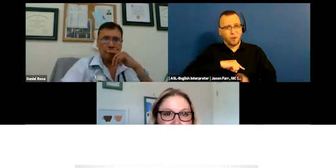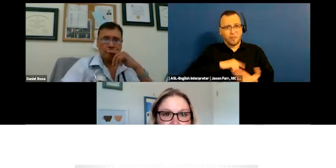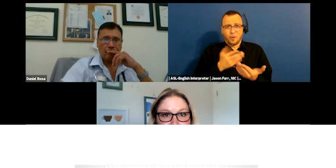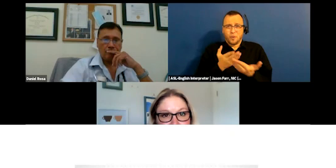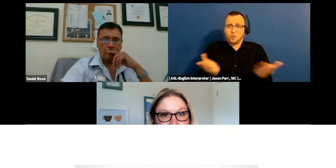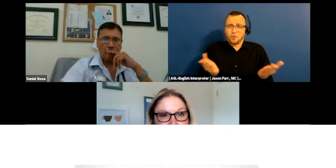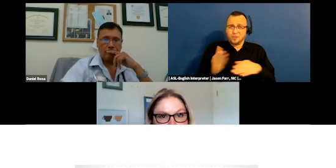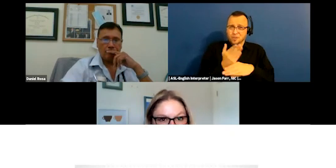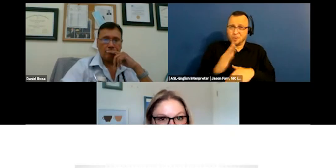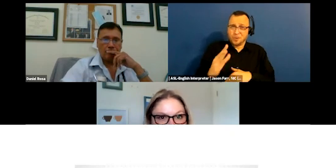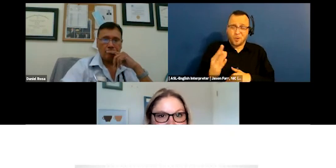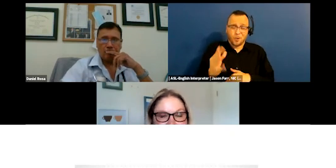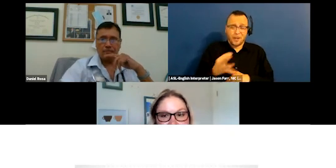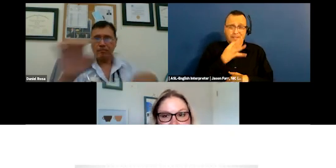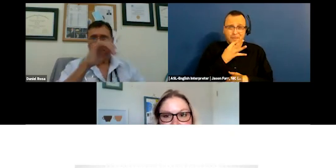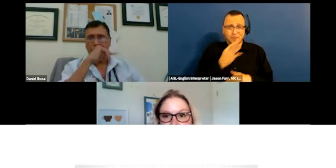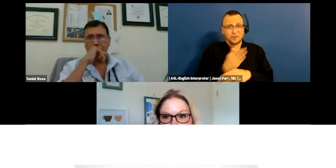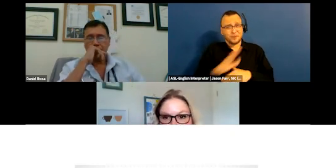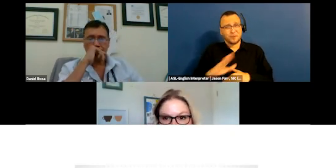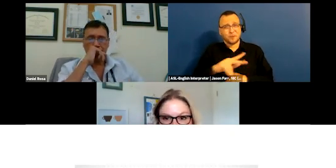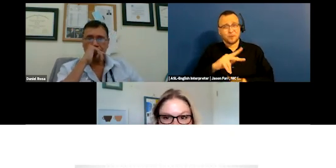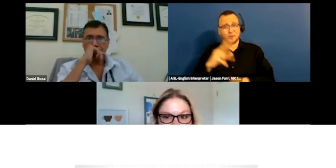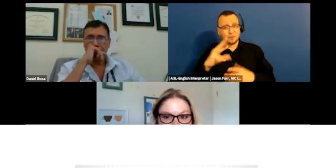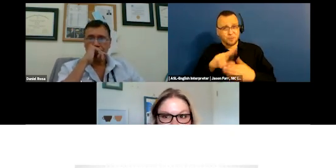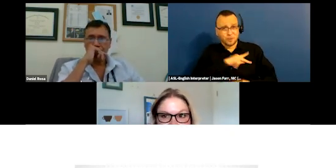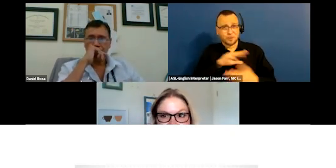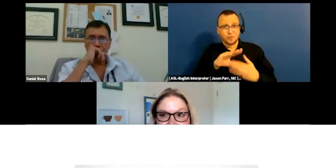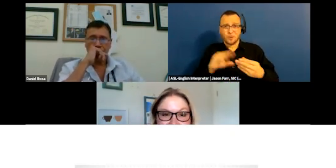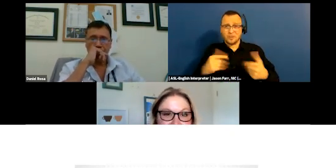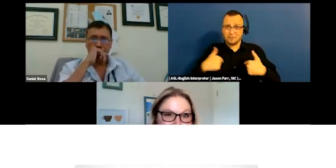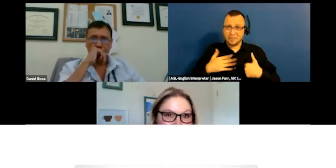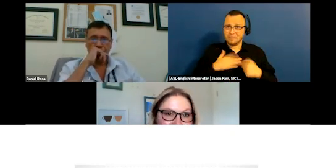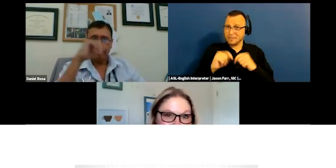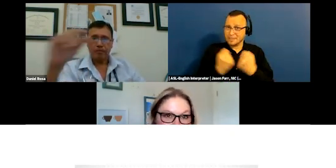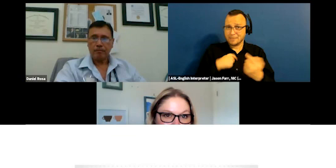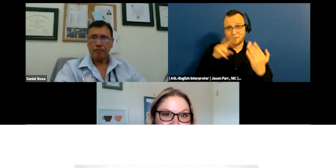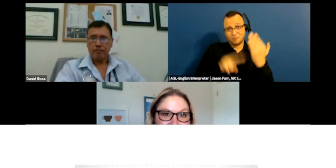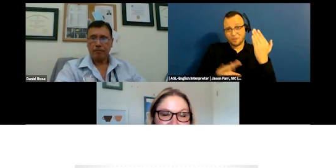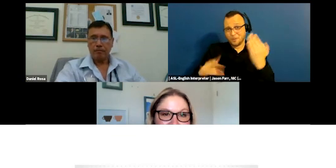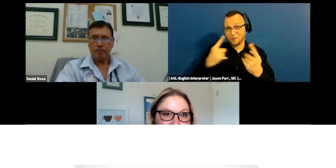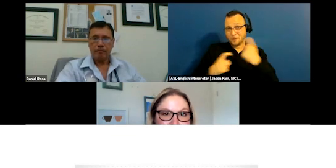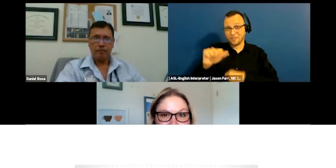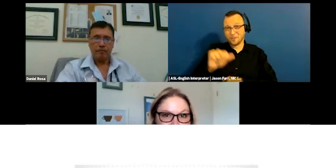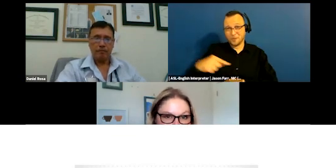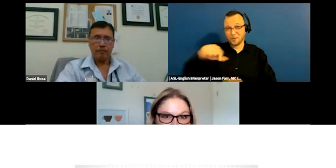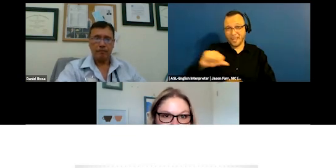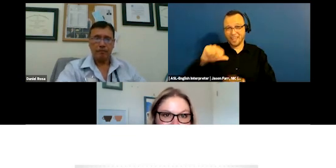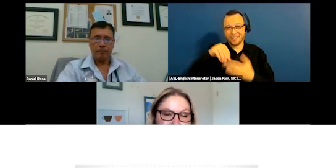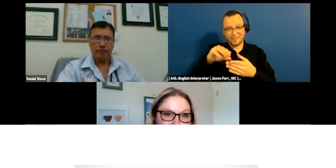I know we're coming to the end of our 90 minutes. I have no words to fully express how grateful